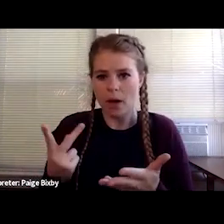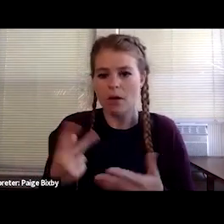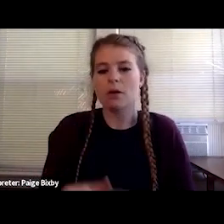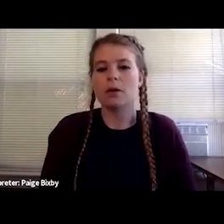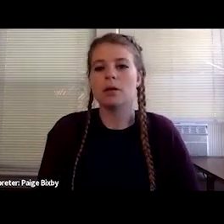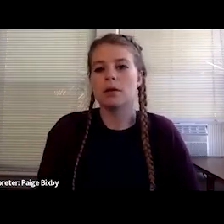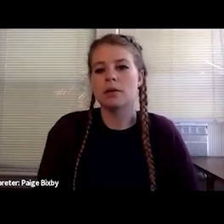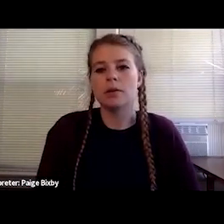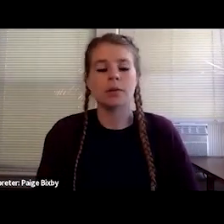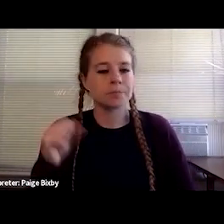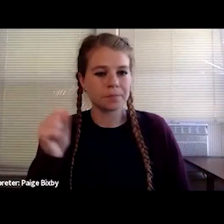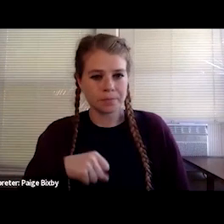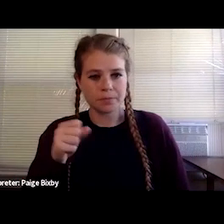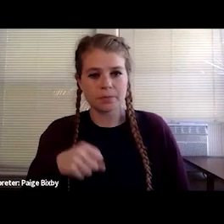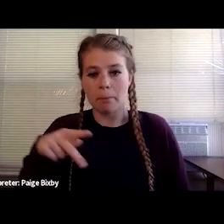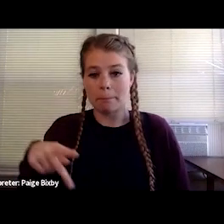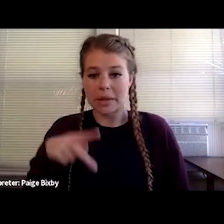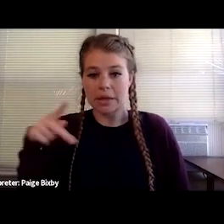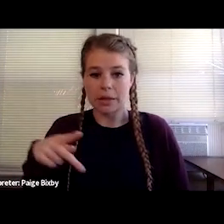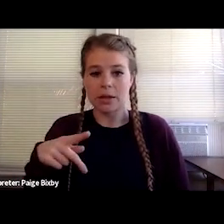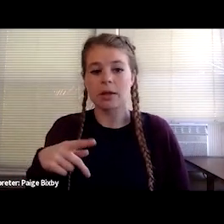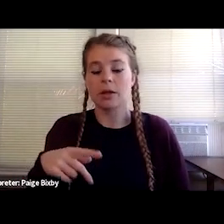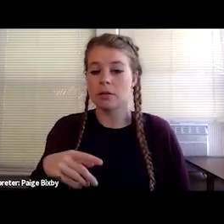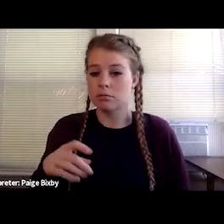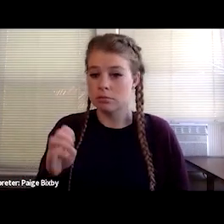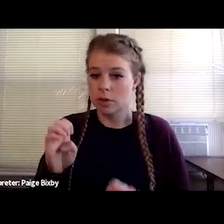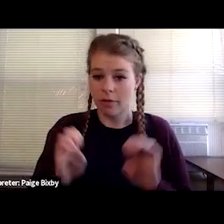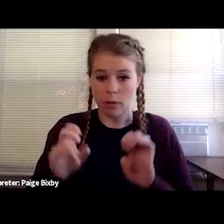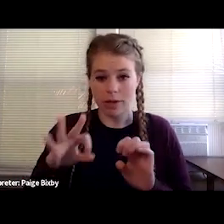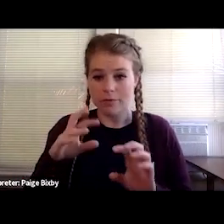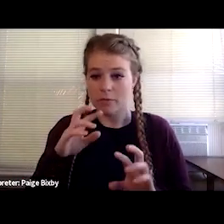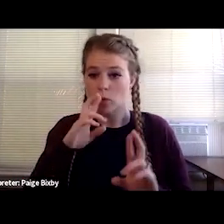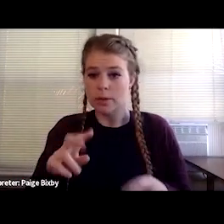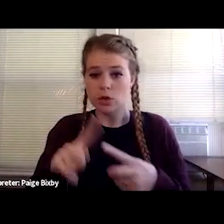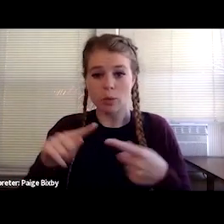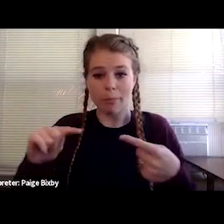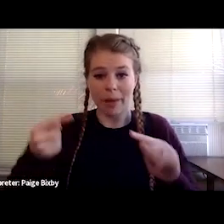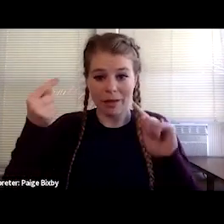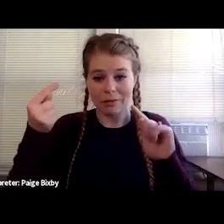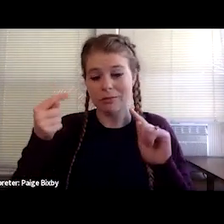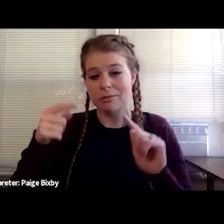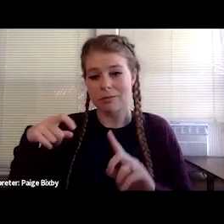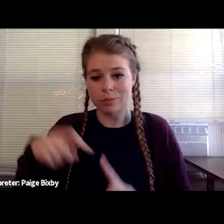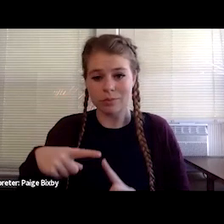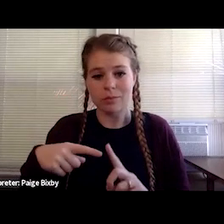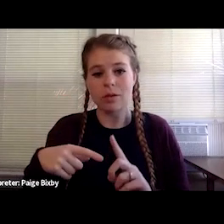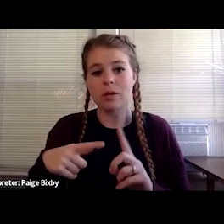Say as Brooke said, using P evaluate if responsive to painful stimulation, great, and you know, we're able to get that response.